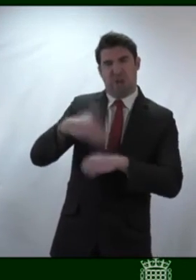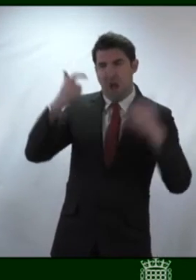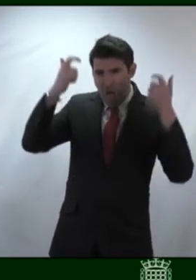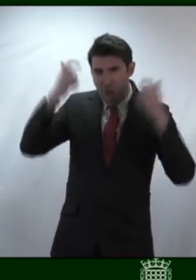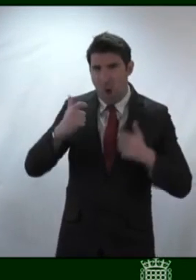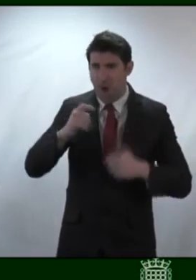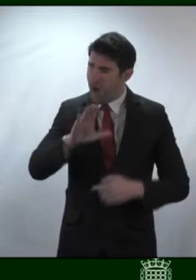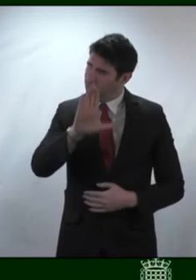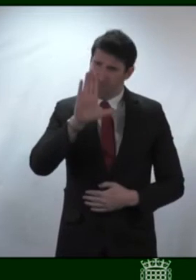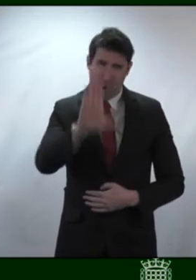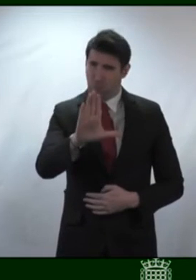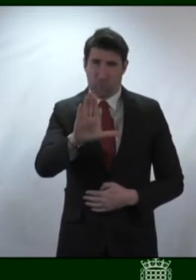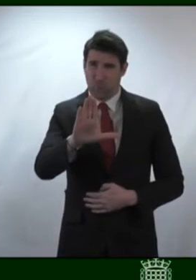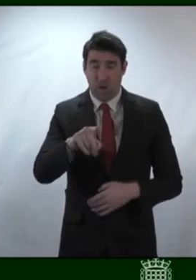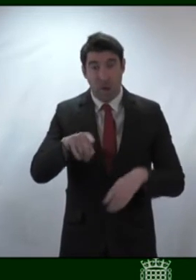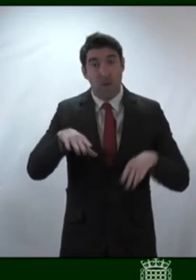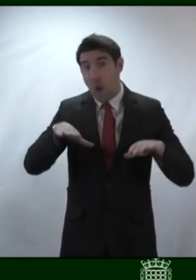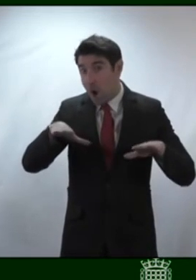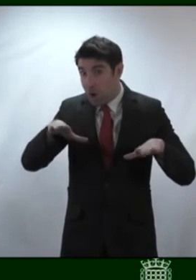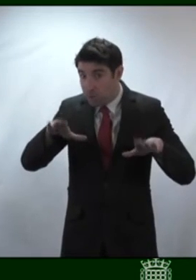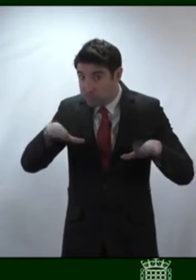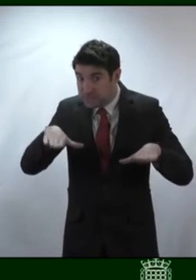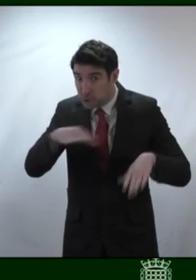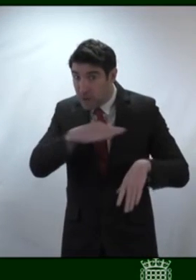“we believe the government is about to blunder into another